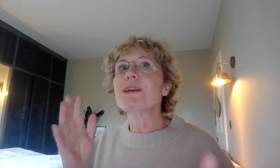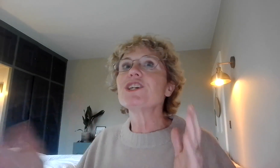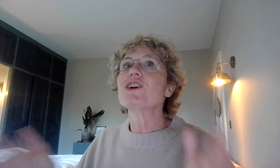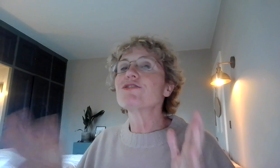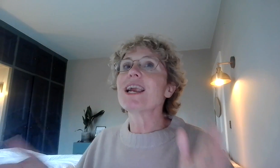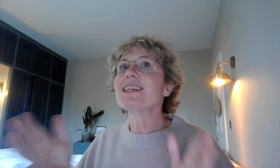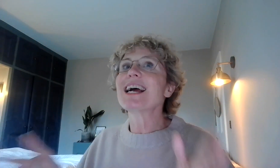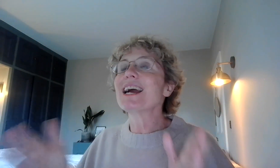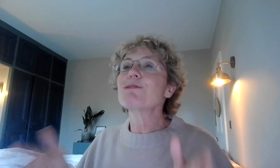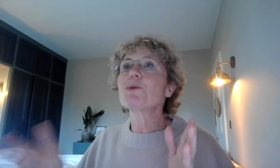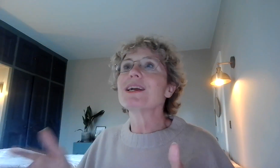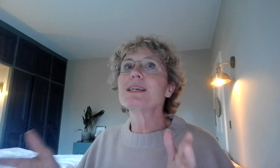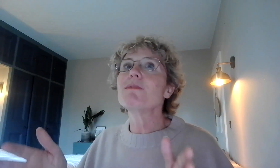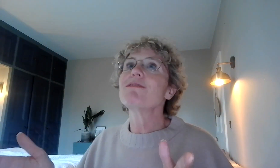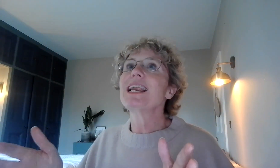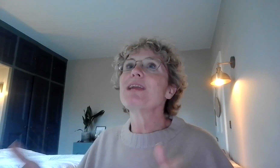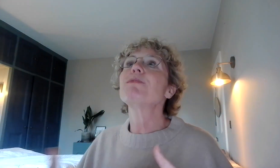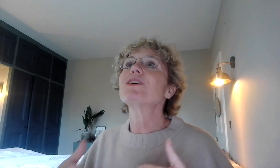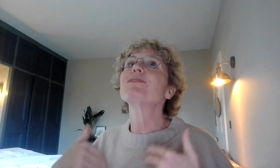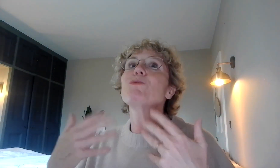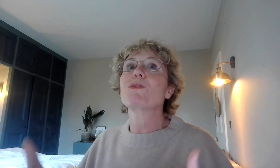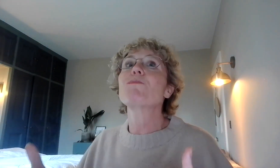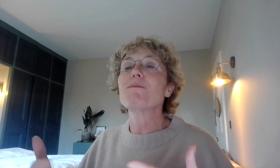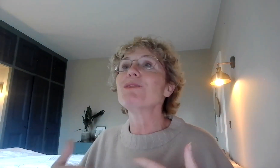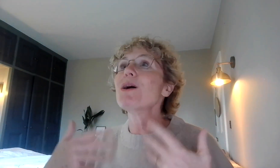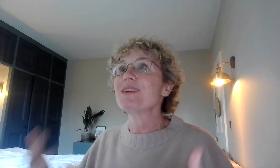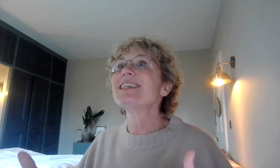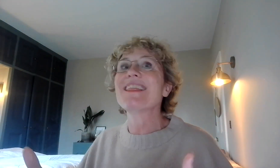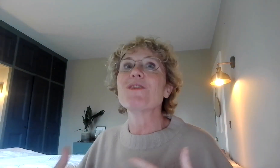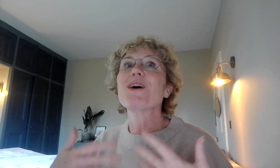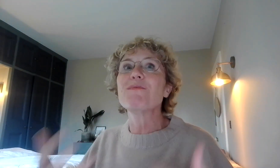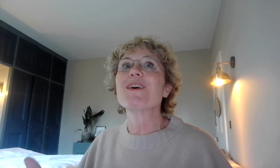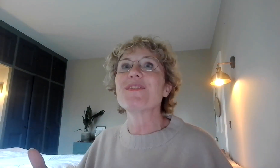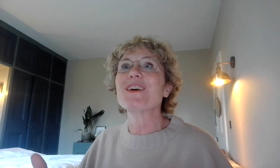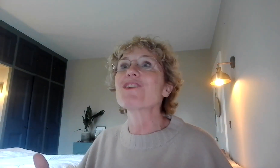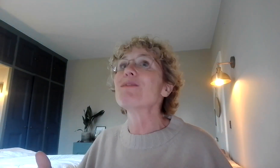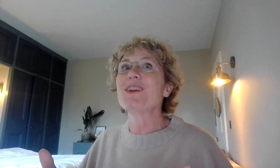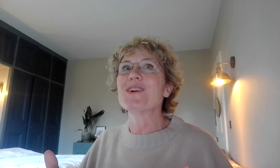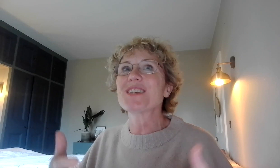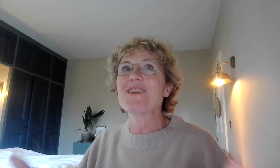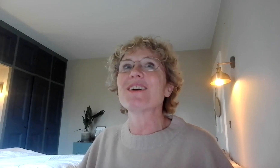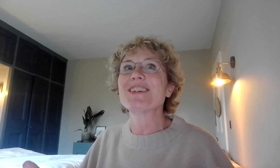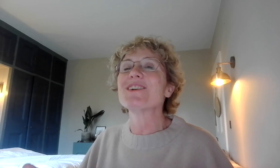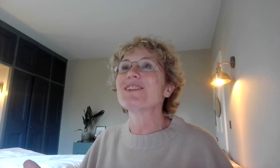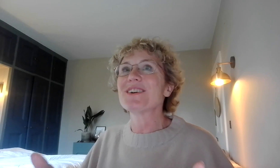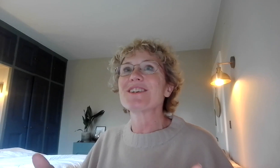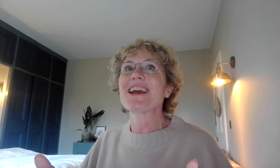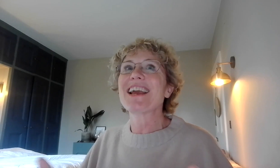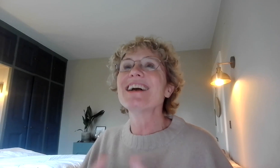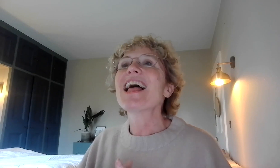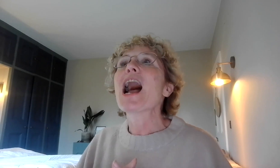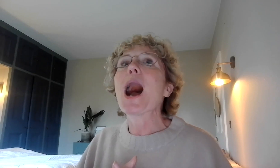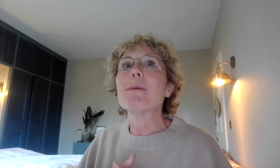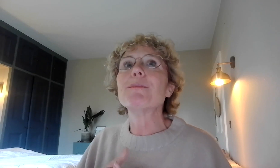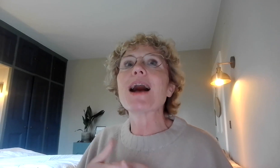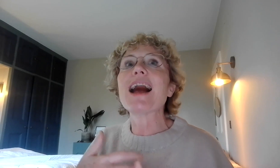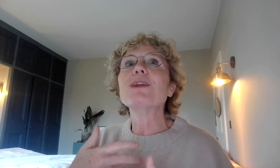So, British and Australian Sign Language are quite similar, really, because when we sent the criminals over to Australia,